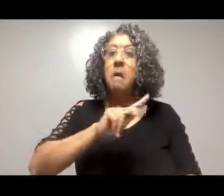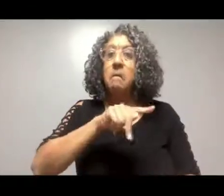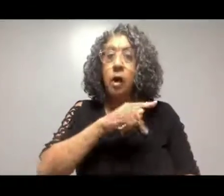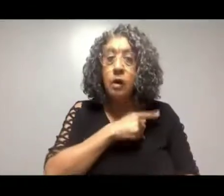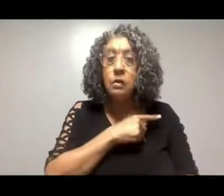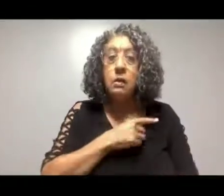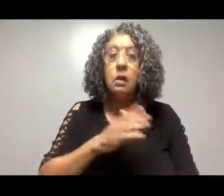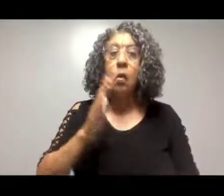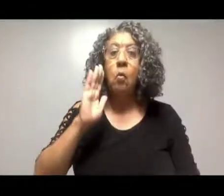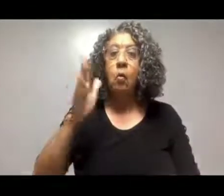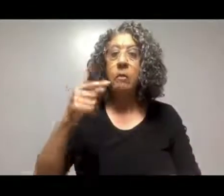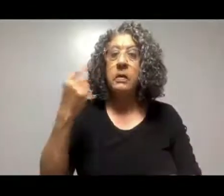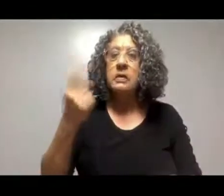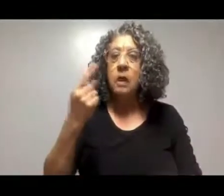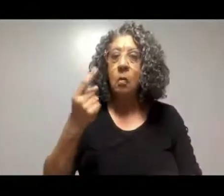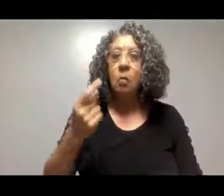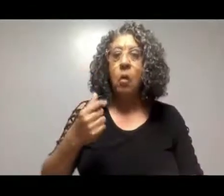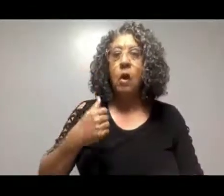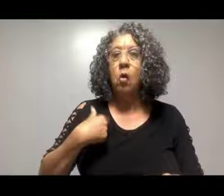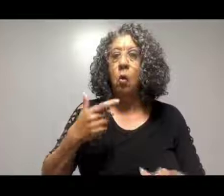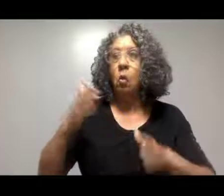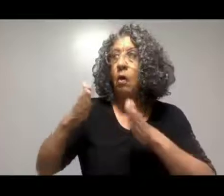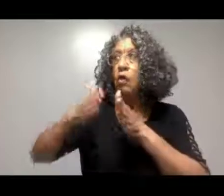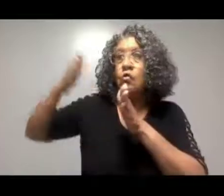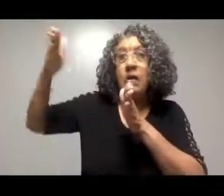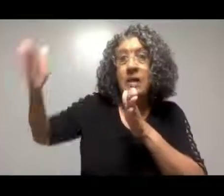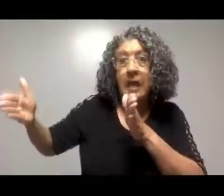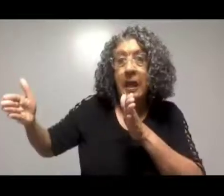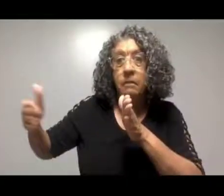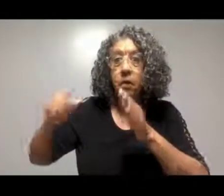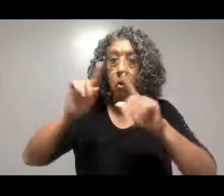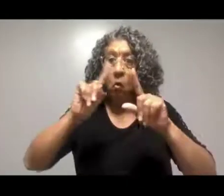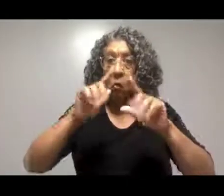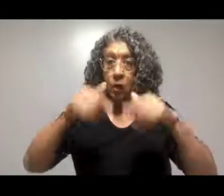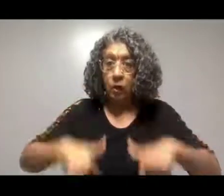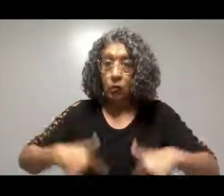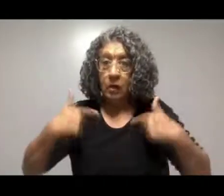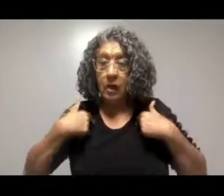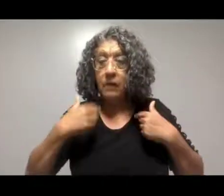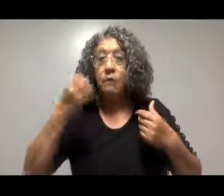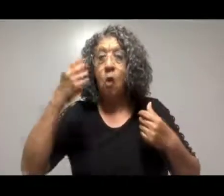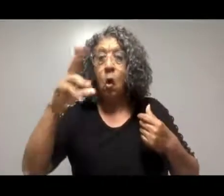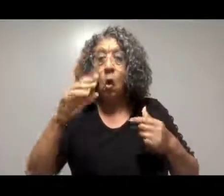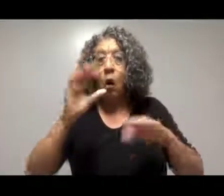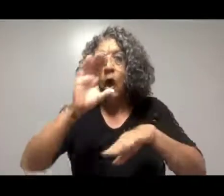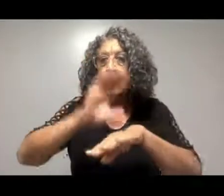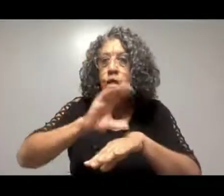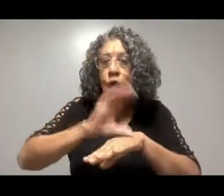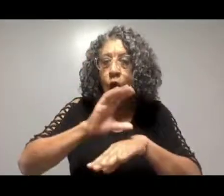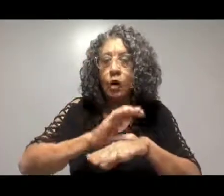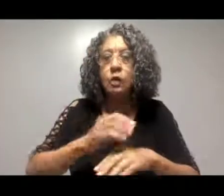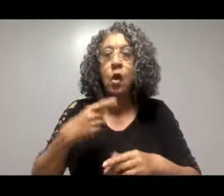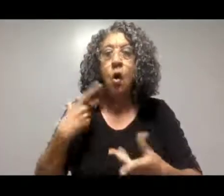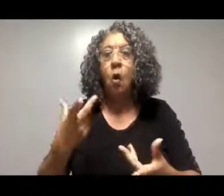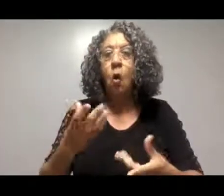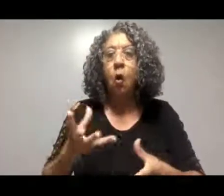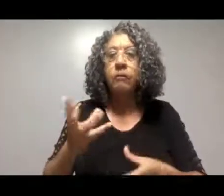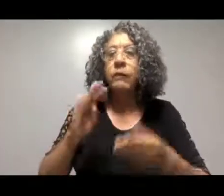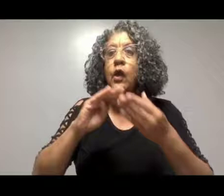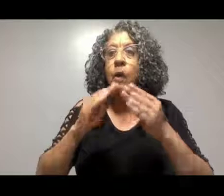brothers or sisters. Personal references who might be your neighbor right near you where you live